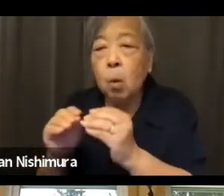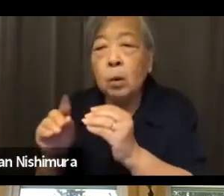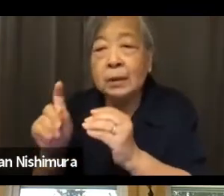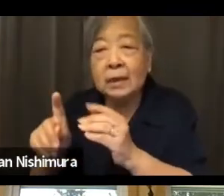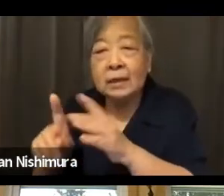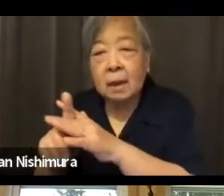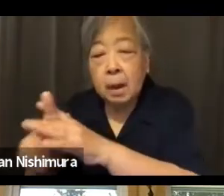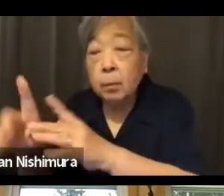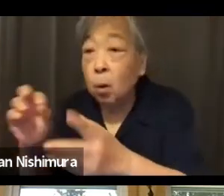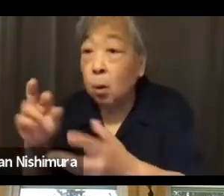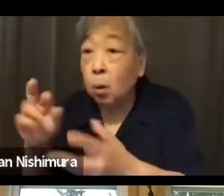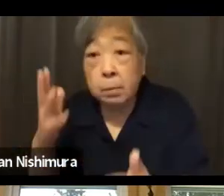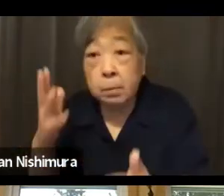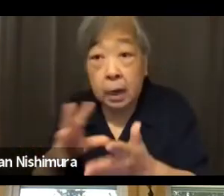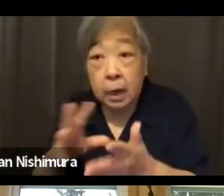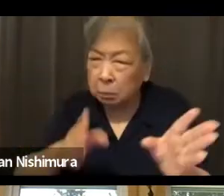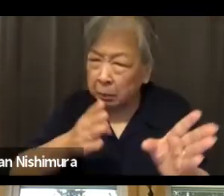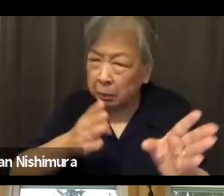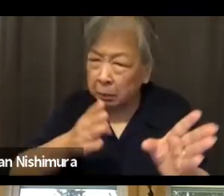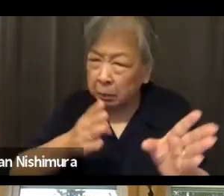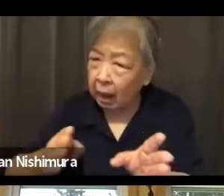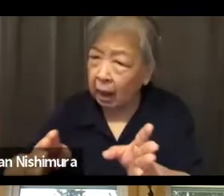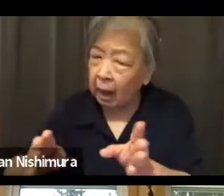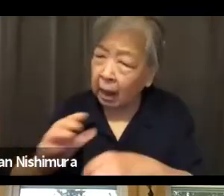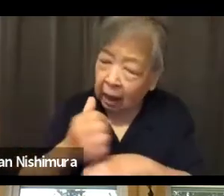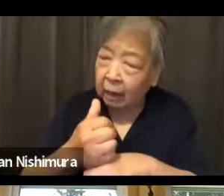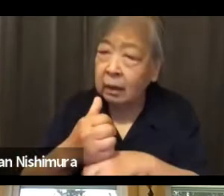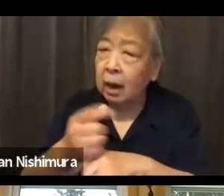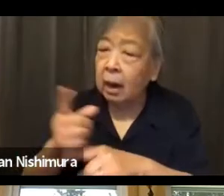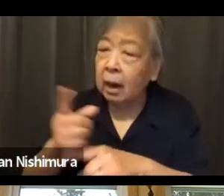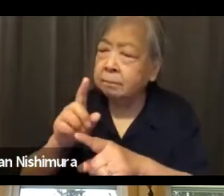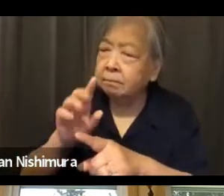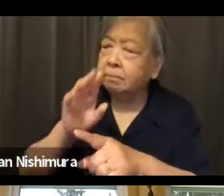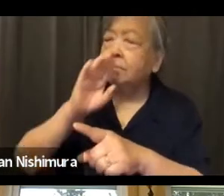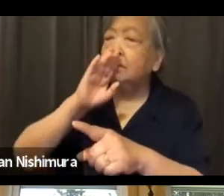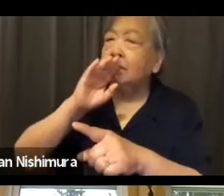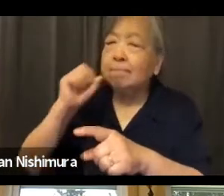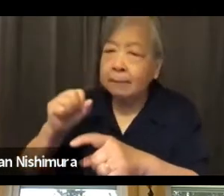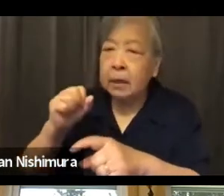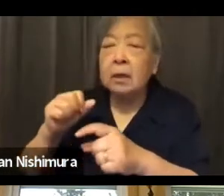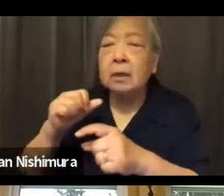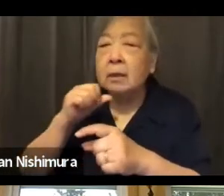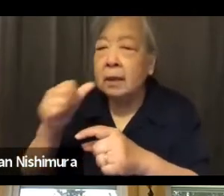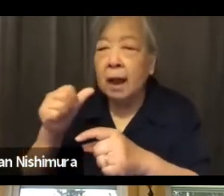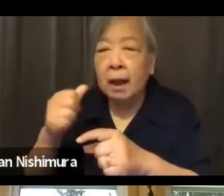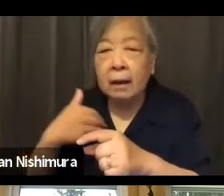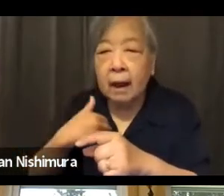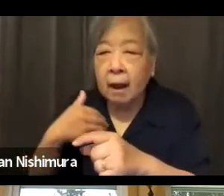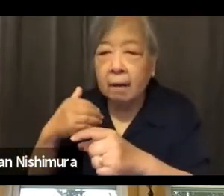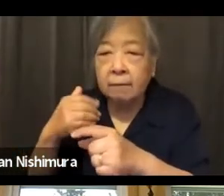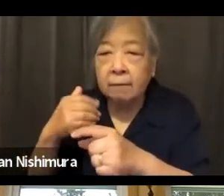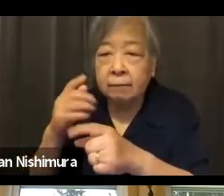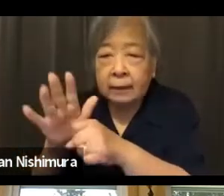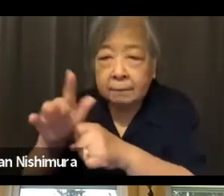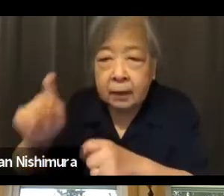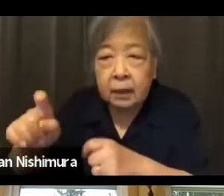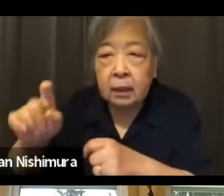in place and in fact there is not the significant level of need or the number of accommodations,